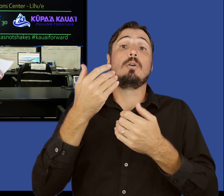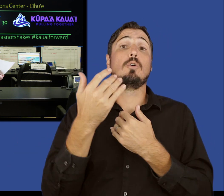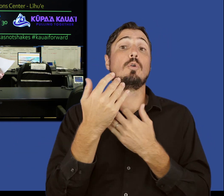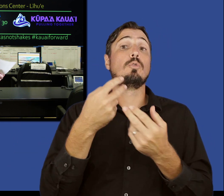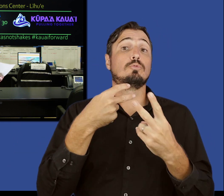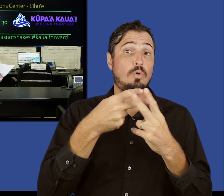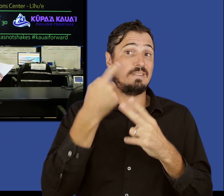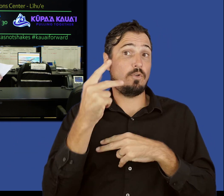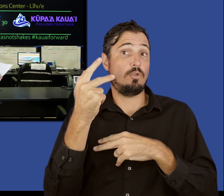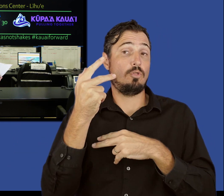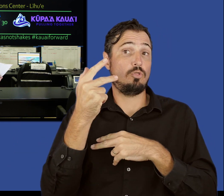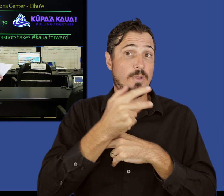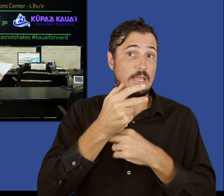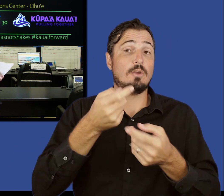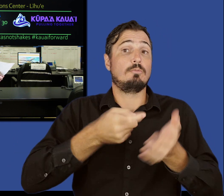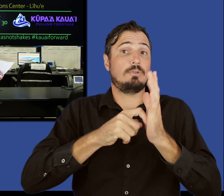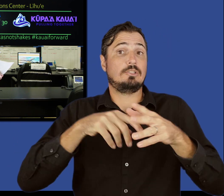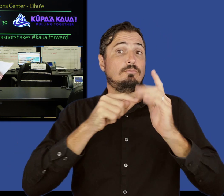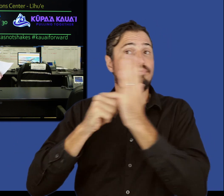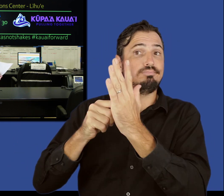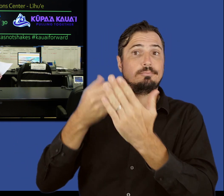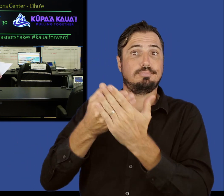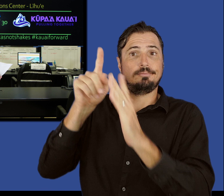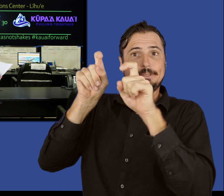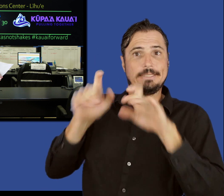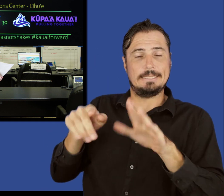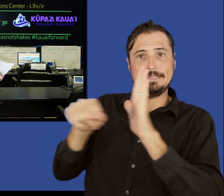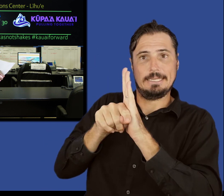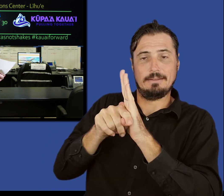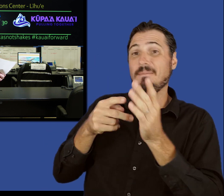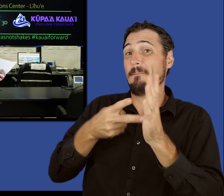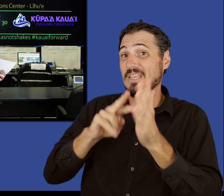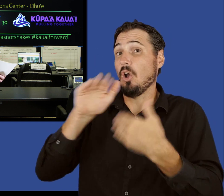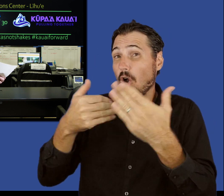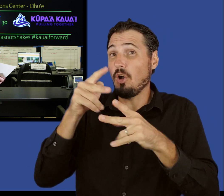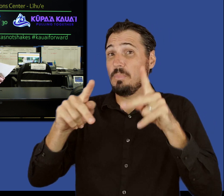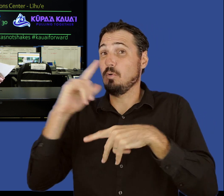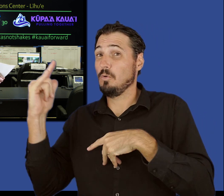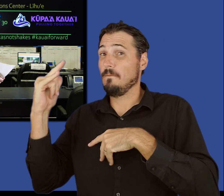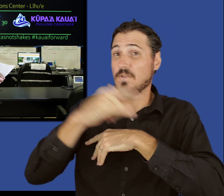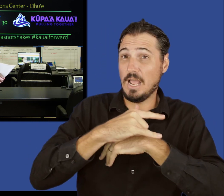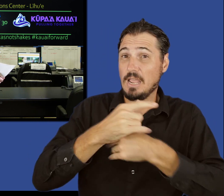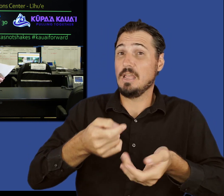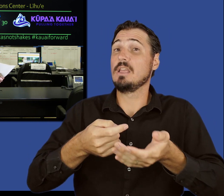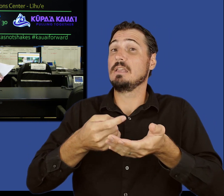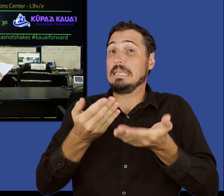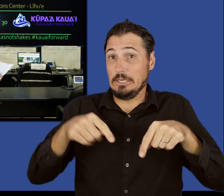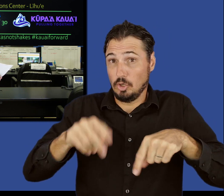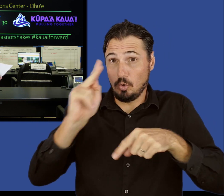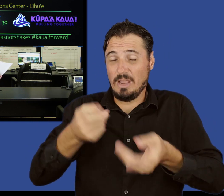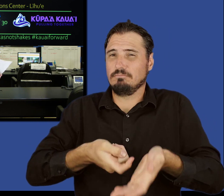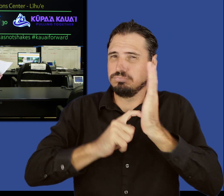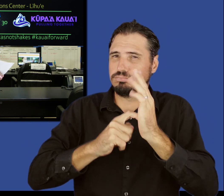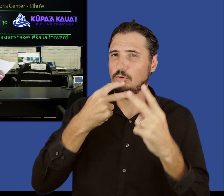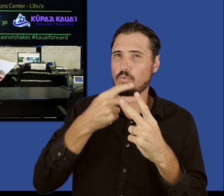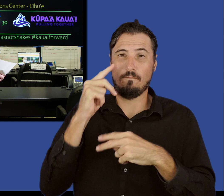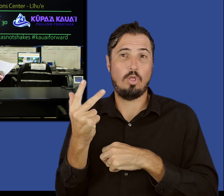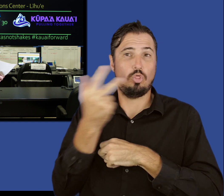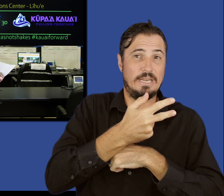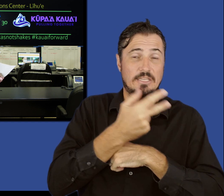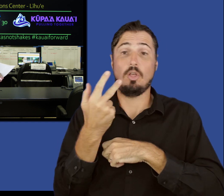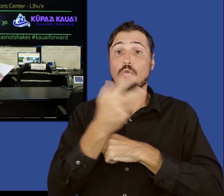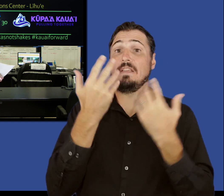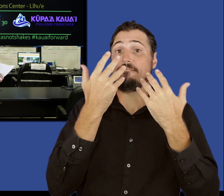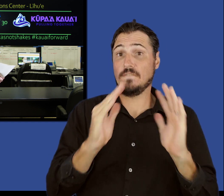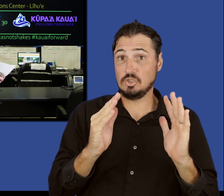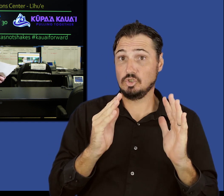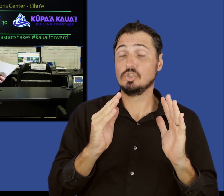words, all incoming arrivals would be required to quarantine for a minimum of three days after arrival on island. After three days, travelers could take a COVID test and those with a negative